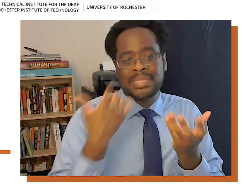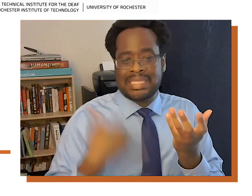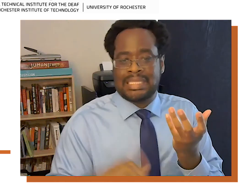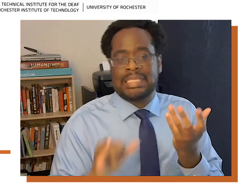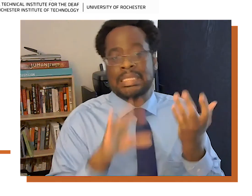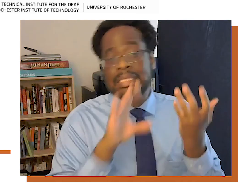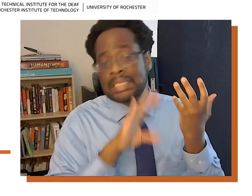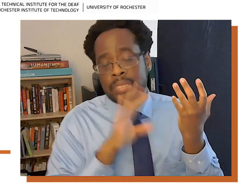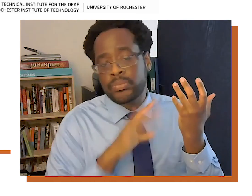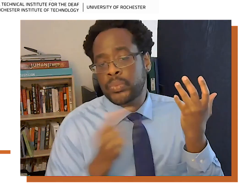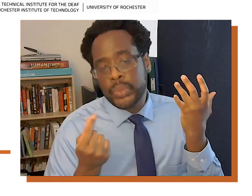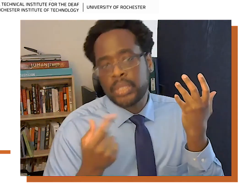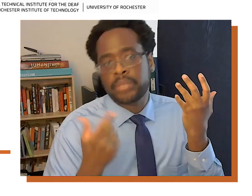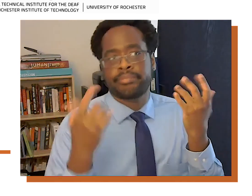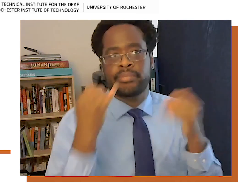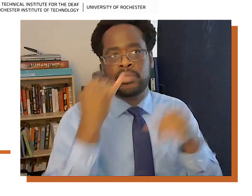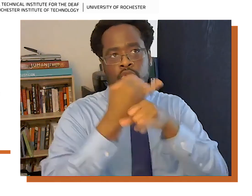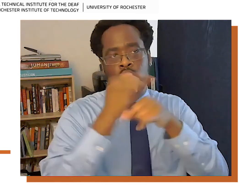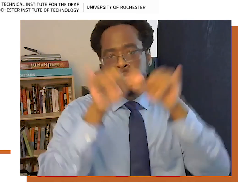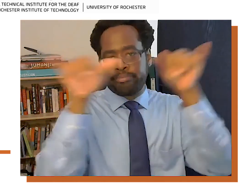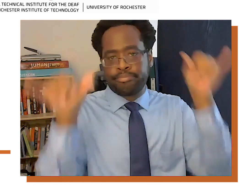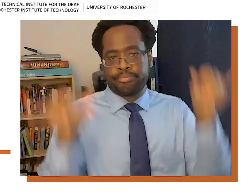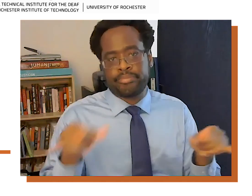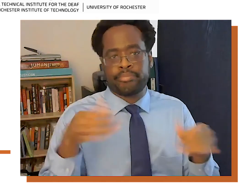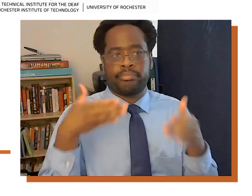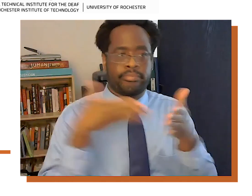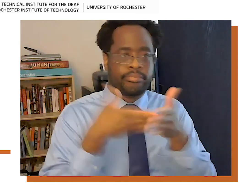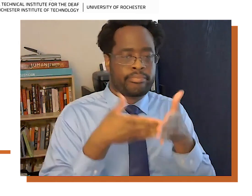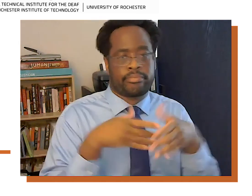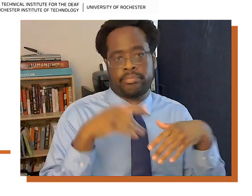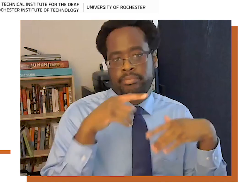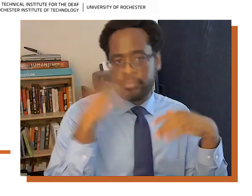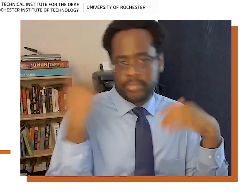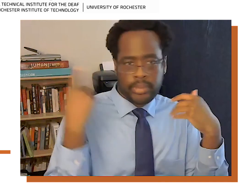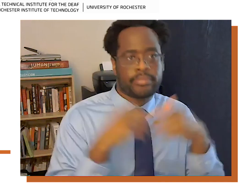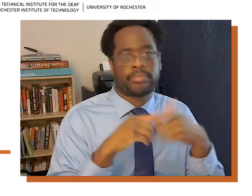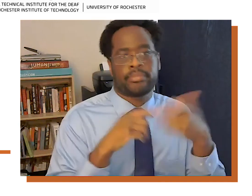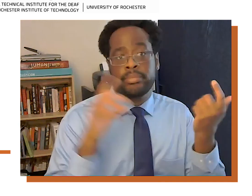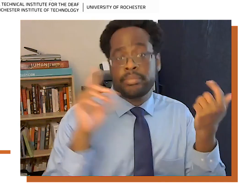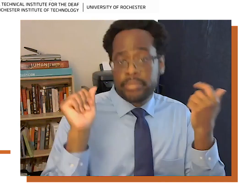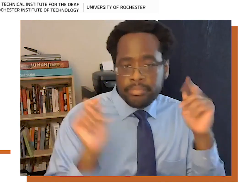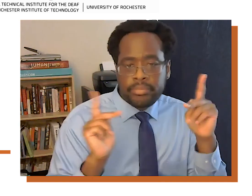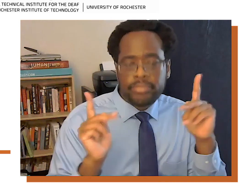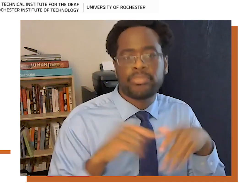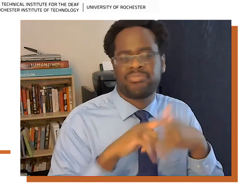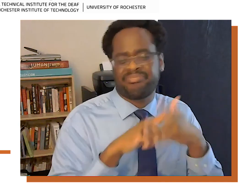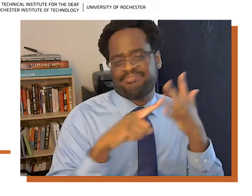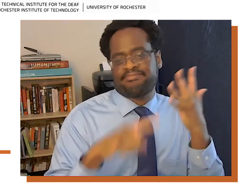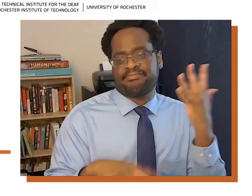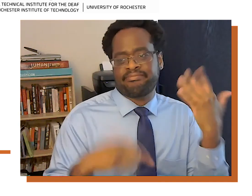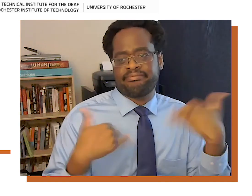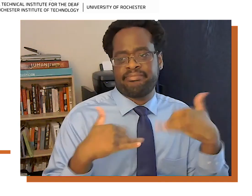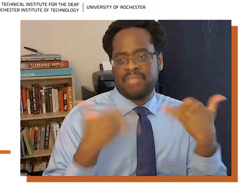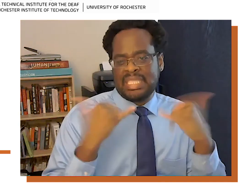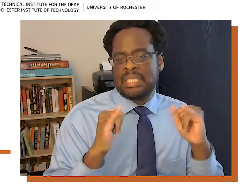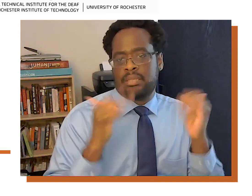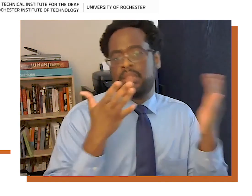and also understanding that frustrations that I face, a lot of the barriers are systemic barriers